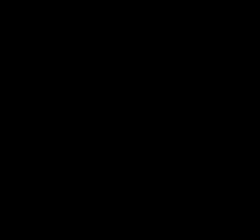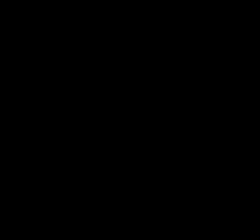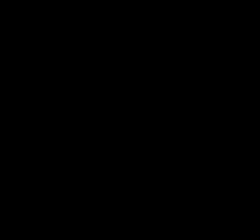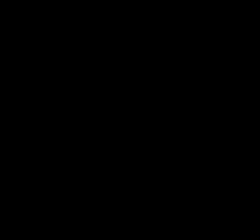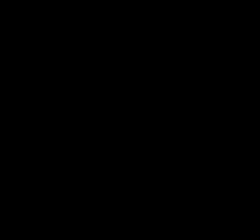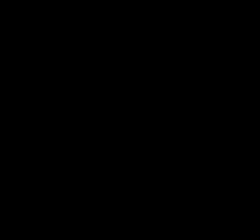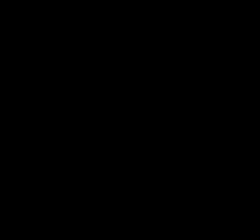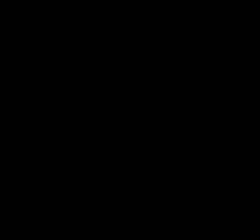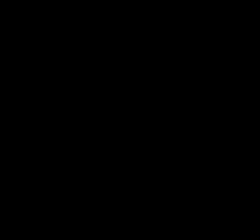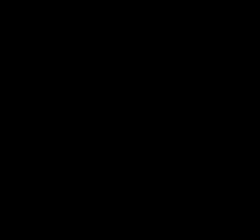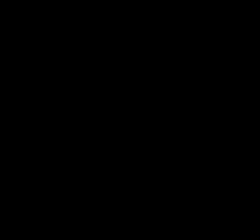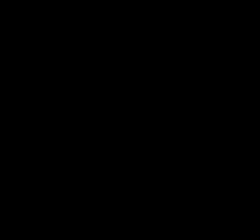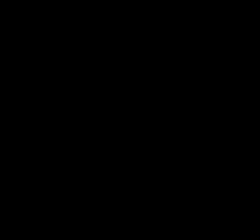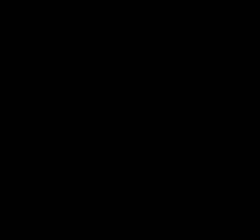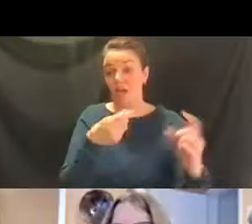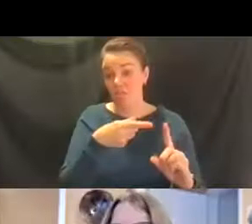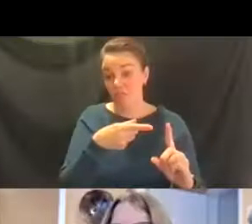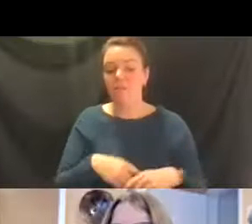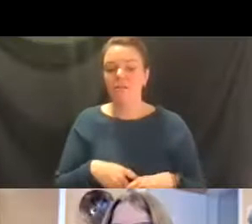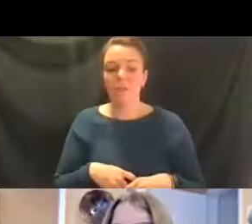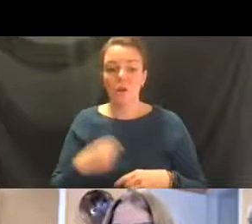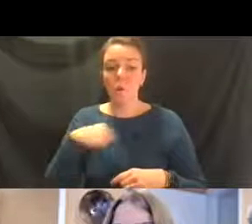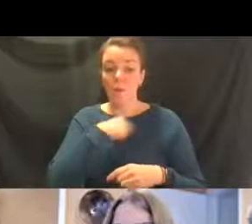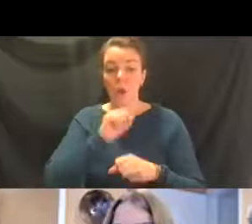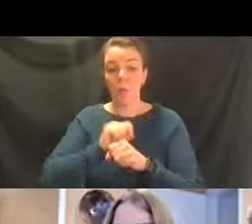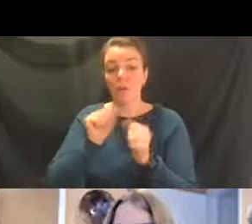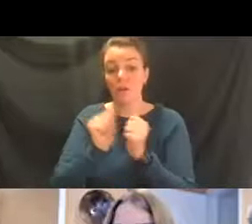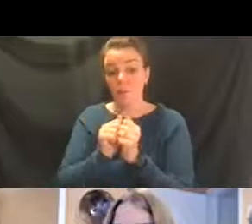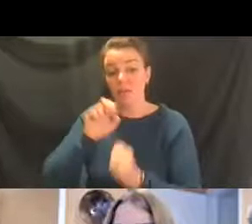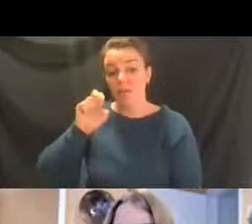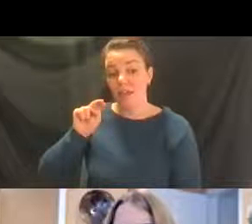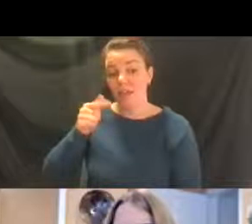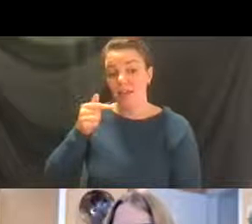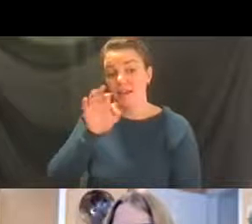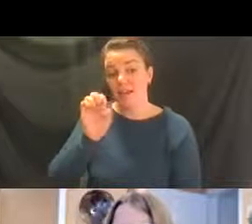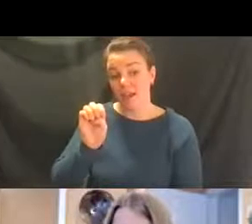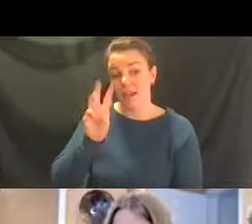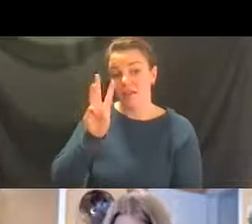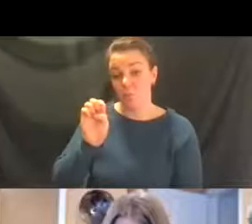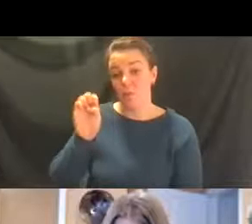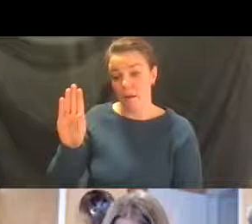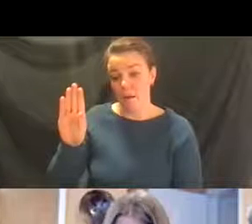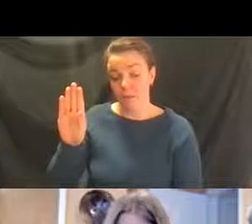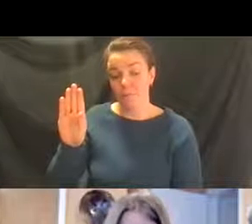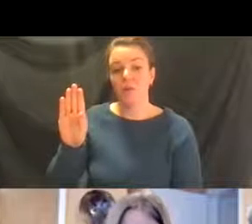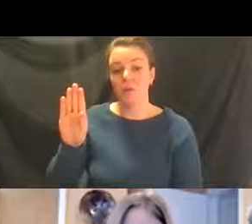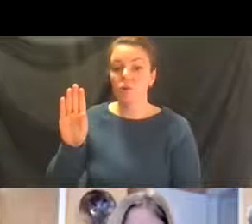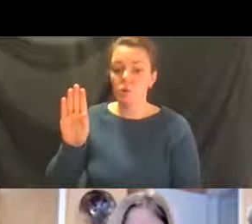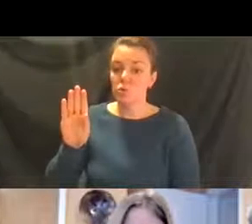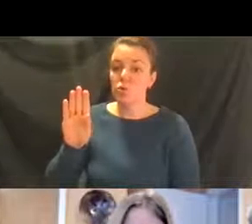we are working with an engaging web to incorporate information on people with